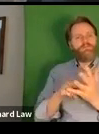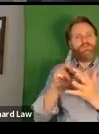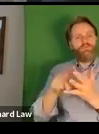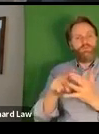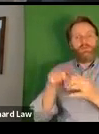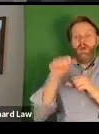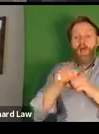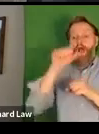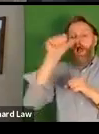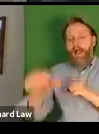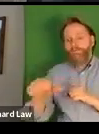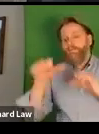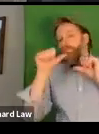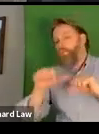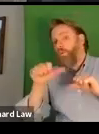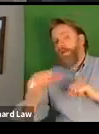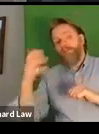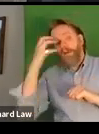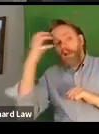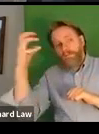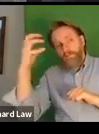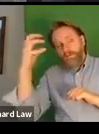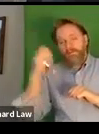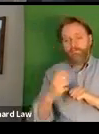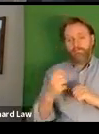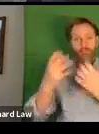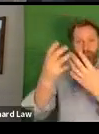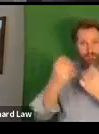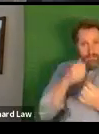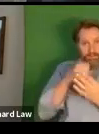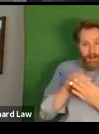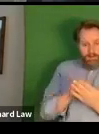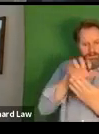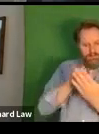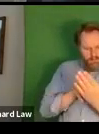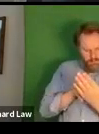government in her latest letter from NHS England she's been told that she is not